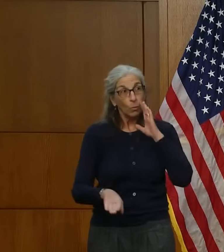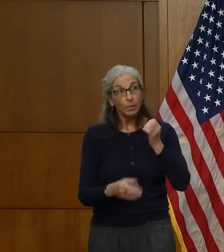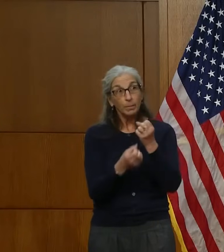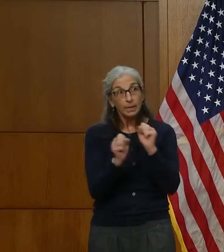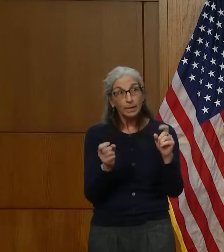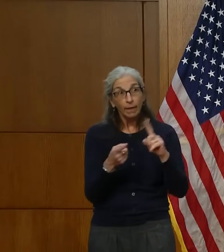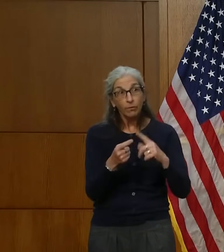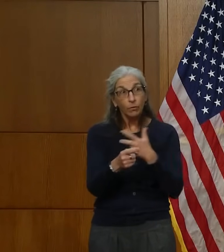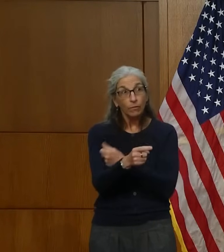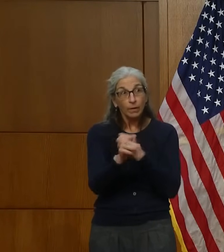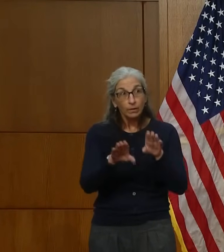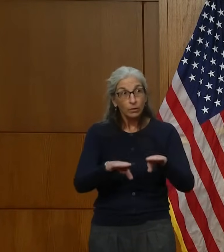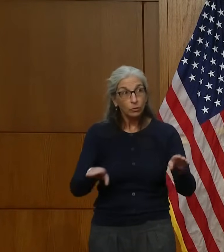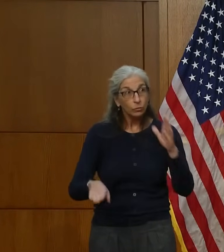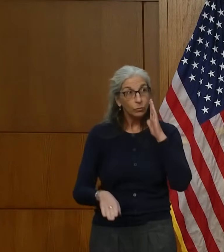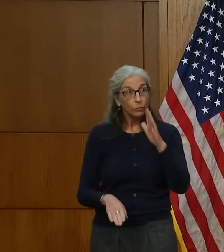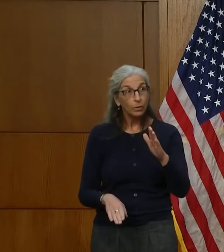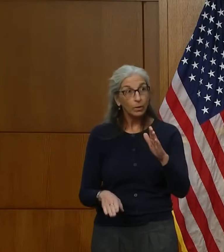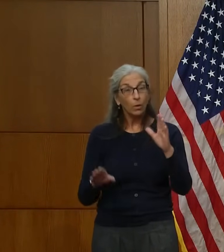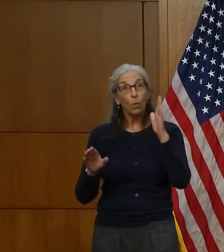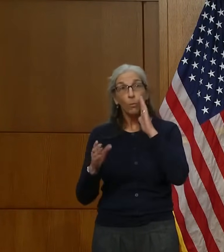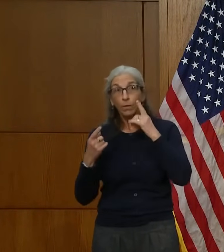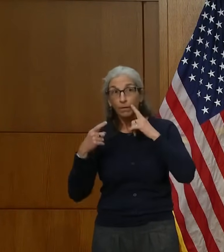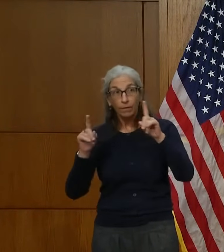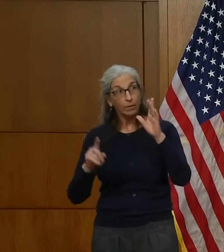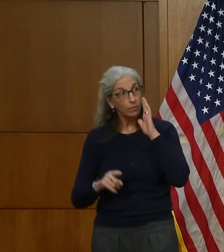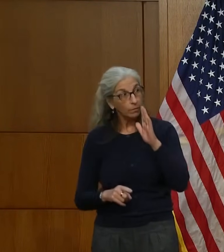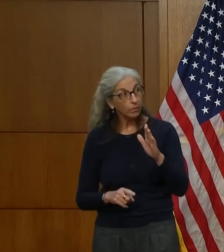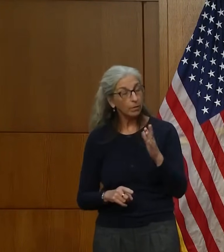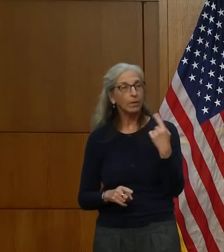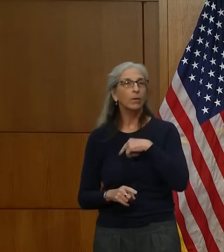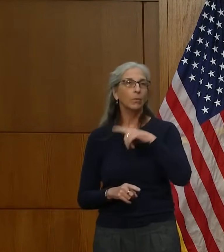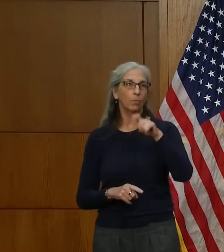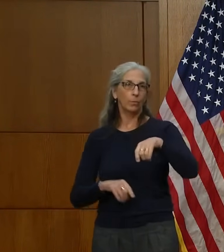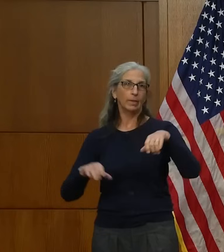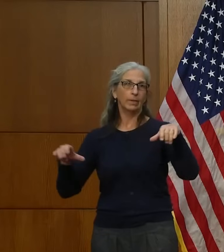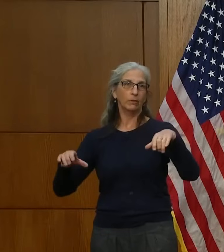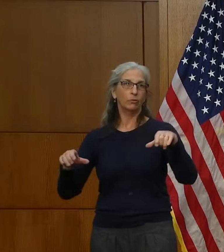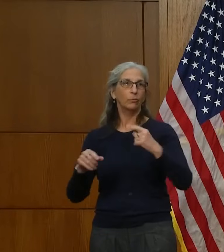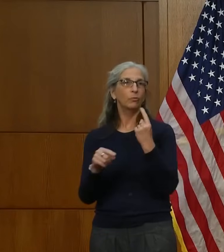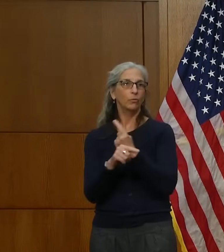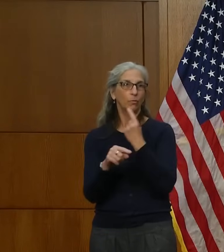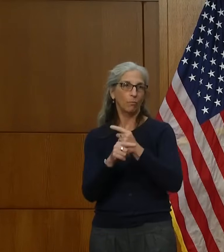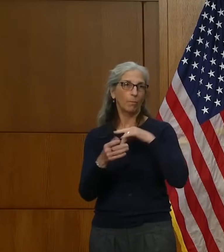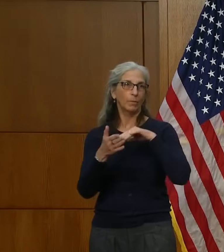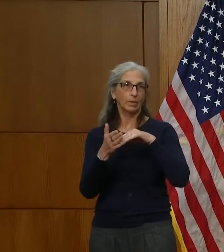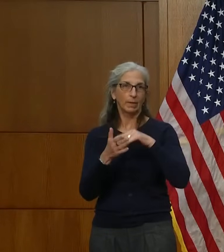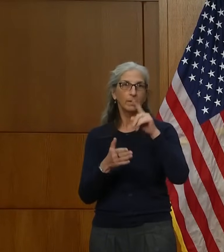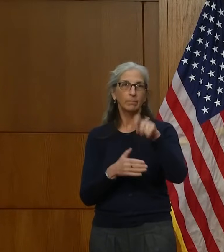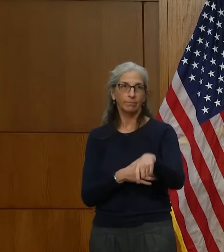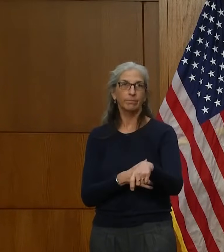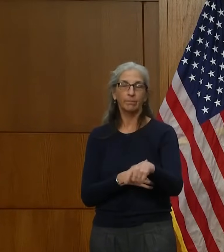GONNA BE ABLE TO VACCINATE OUR CHILDREN? WILL IT BE SAFE? WILL